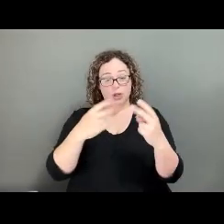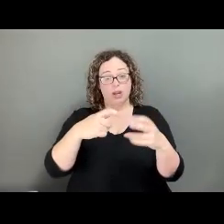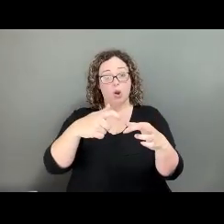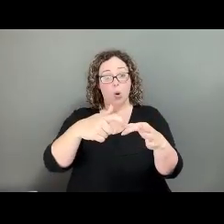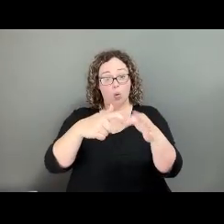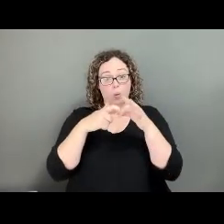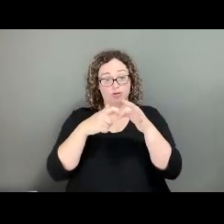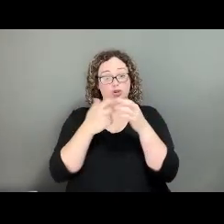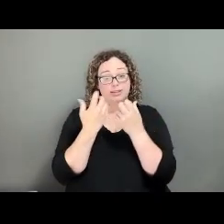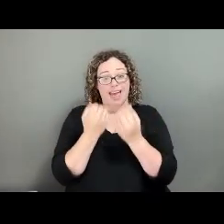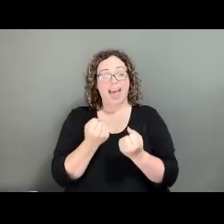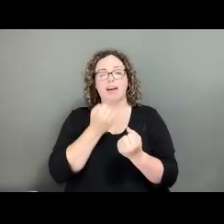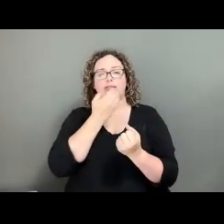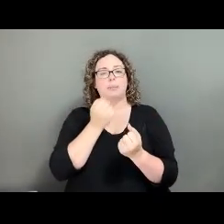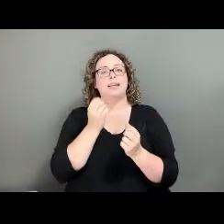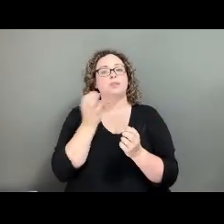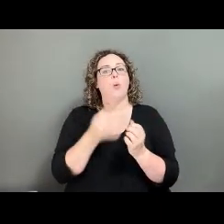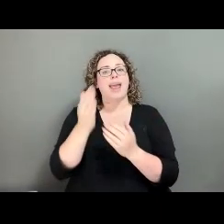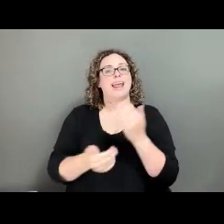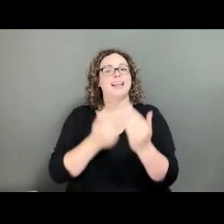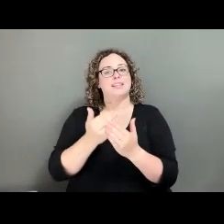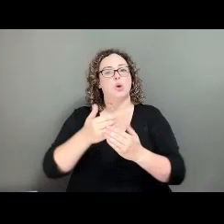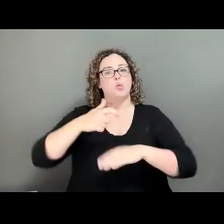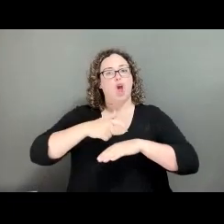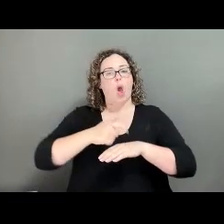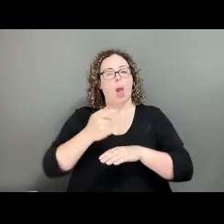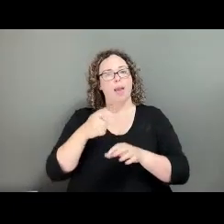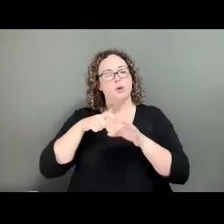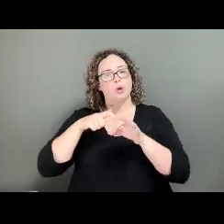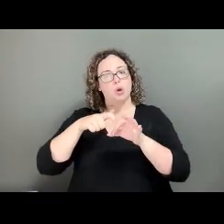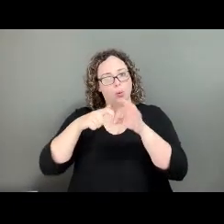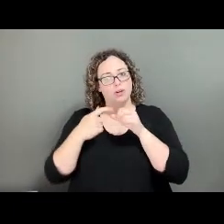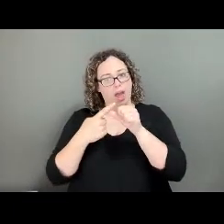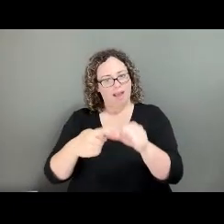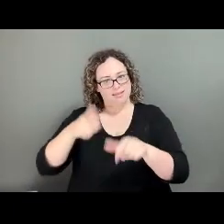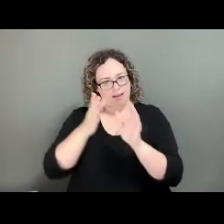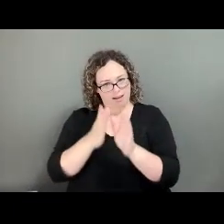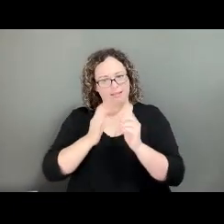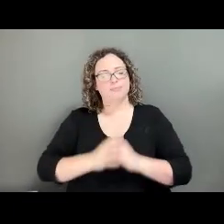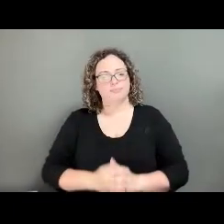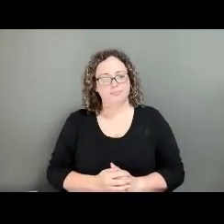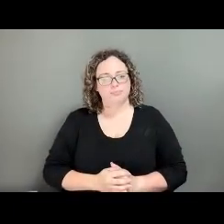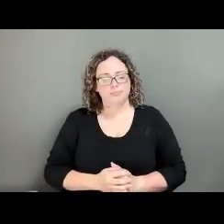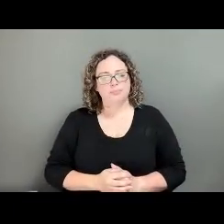Please, if you're comfortable, and hopefully this is allowed in the settings automatically that people can choose,